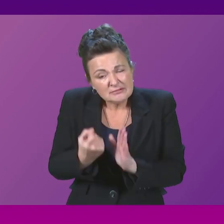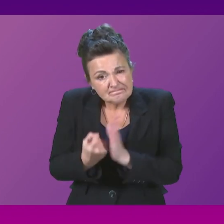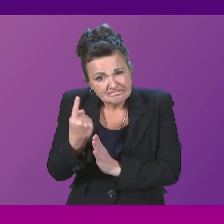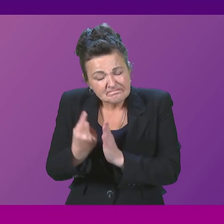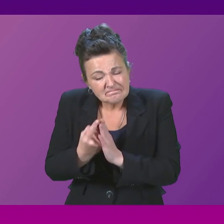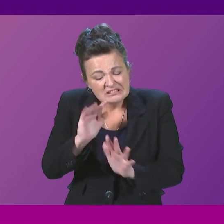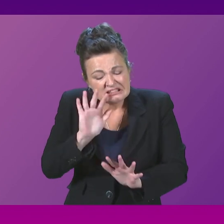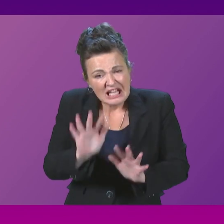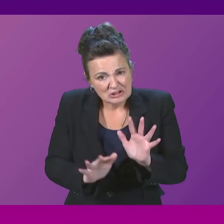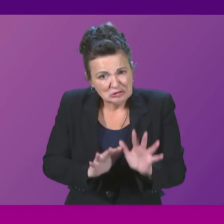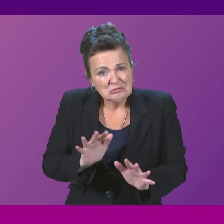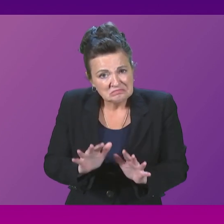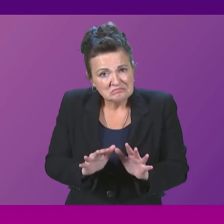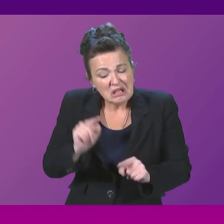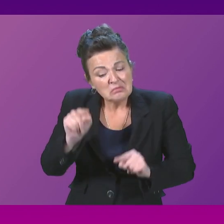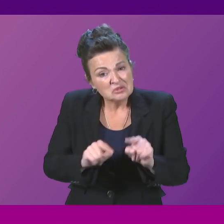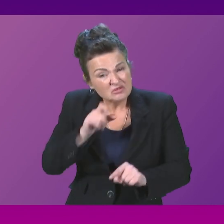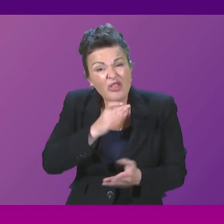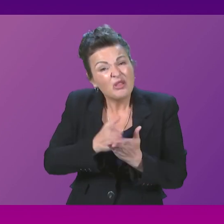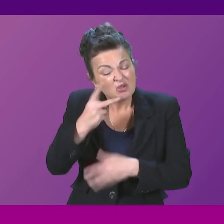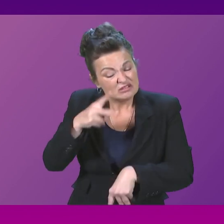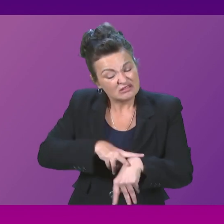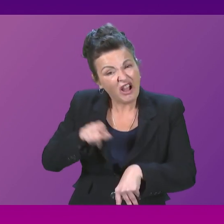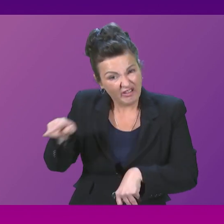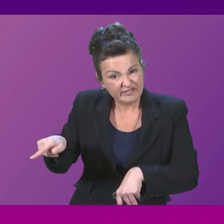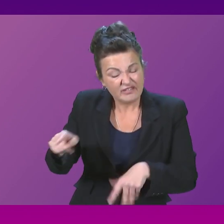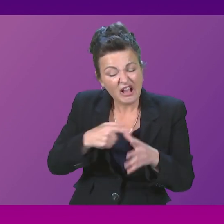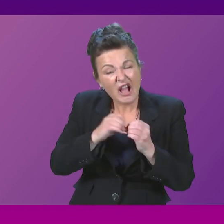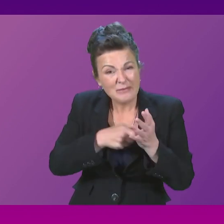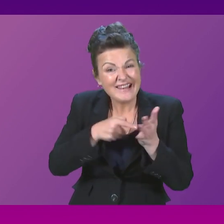the hands of staff at Fornethy in the 1960s where, as young, vulnerable children, they